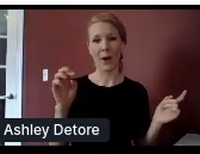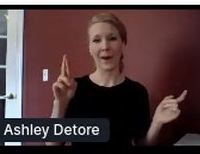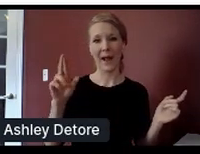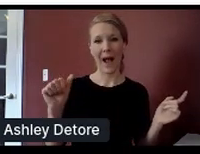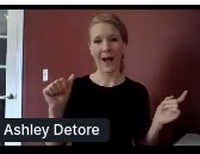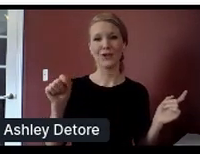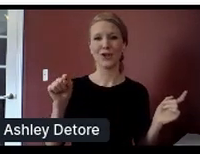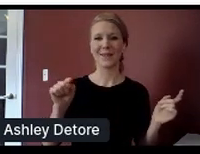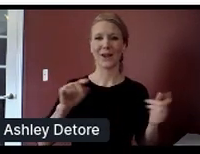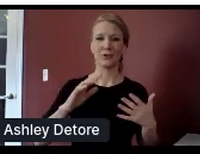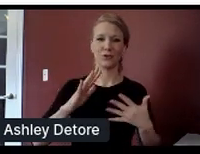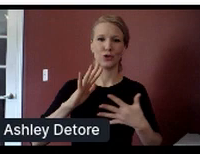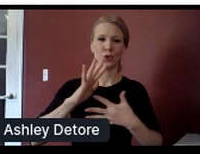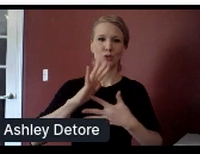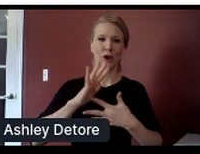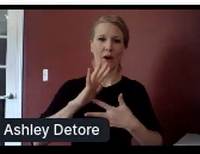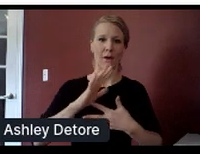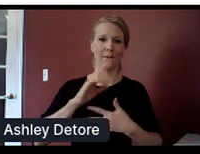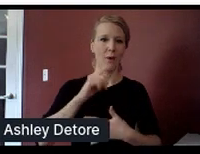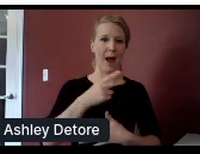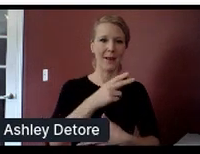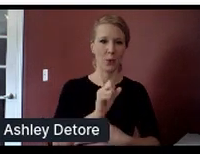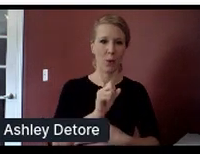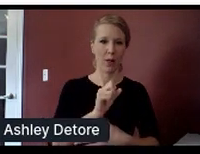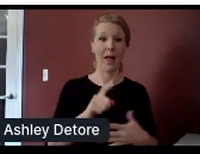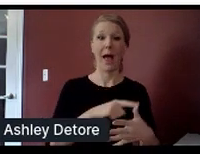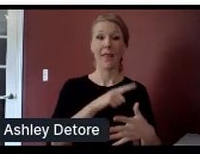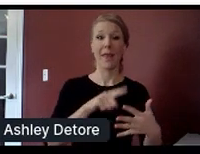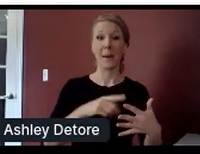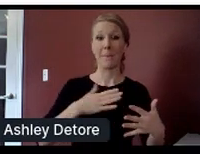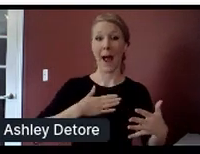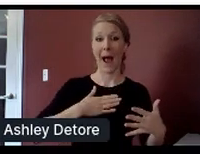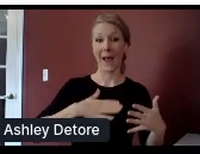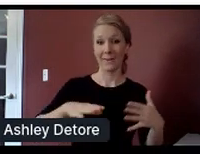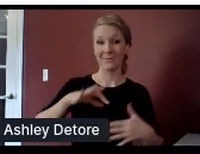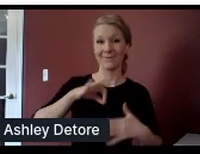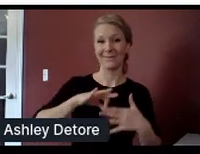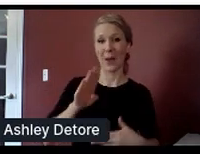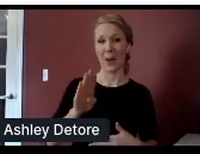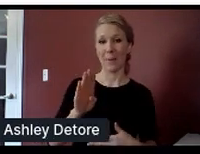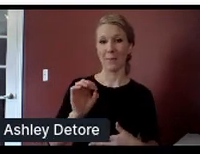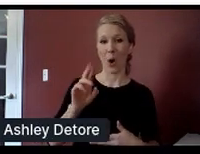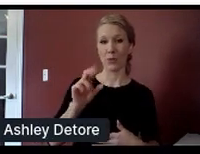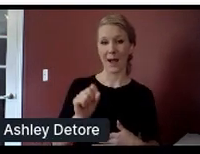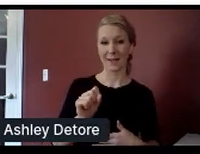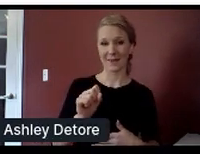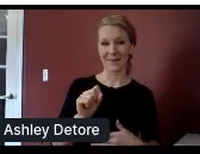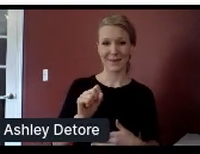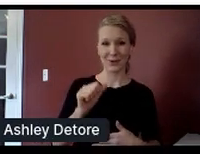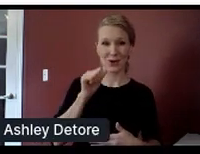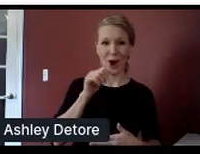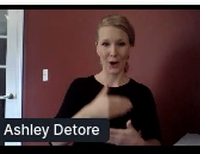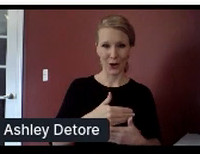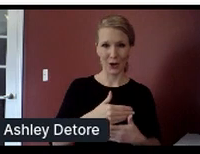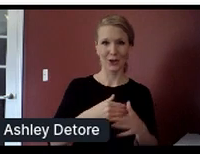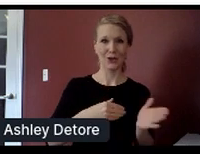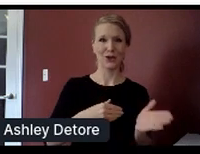And Makiah, my bonus daughter, is next to my husband. And she's my son's girlfriend.